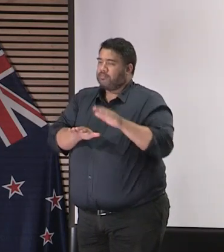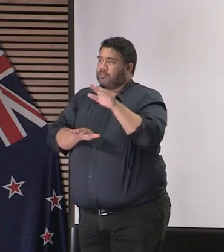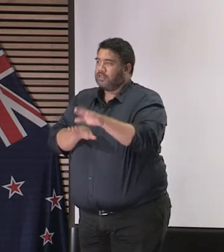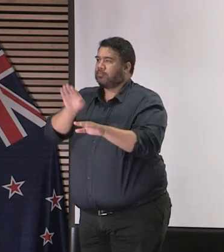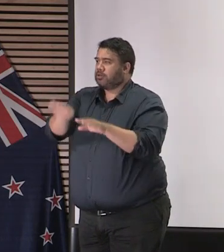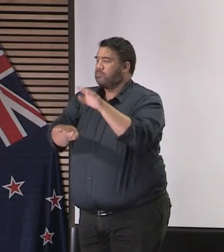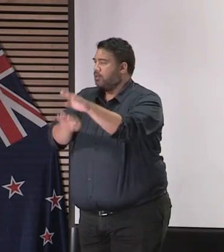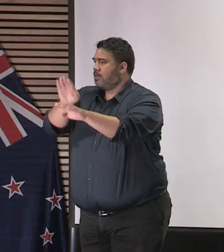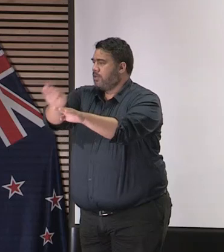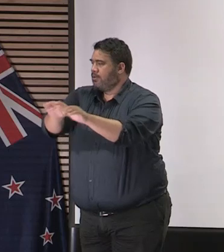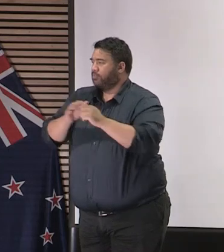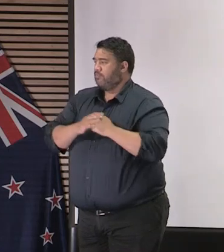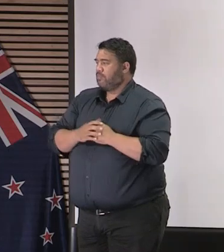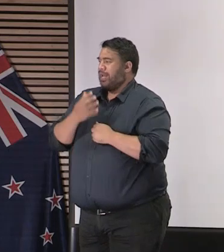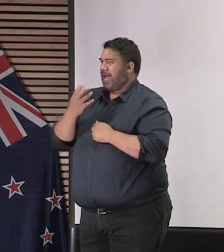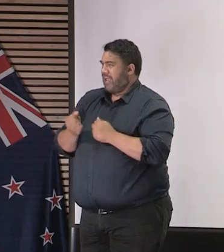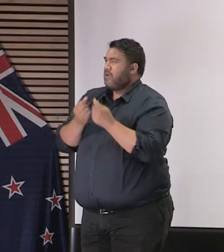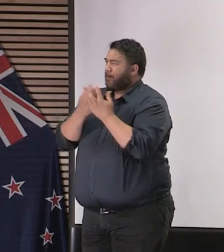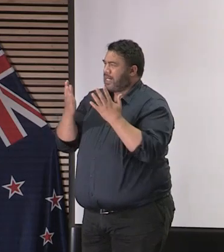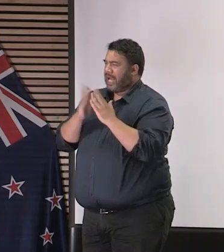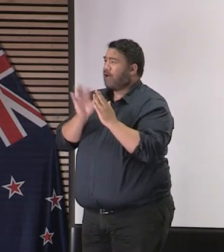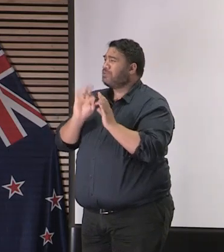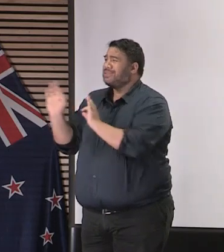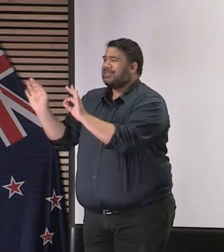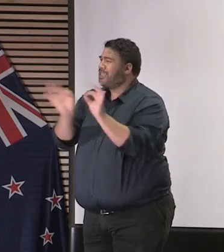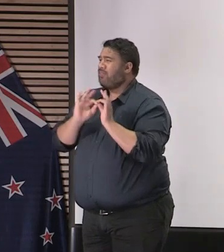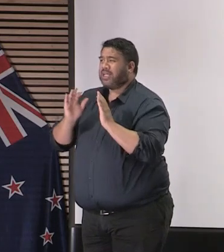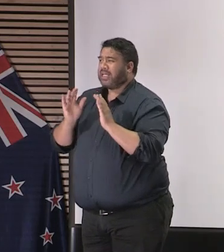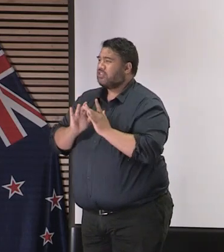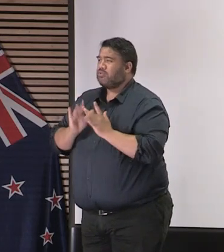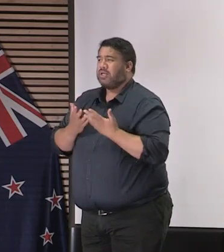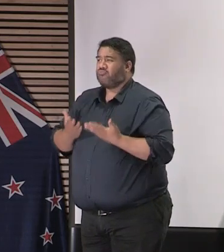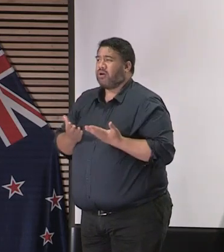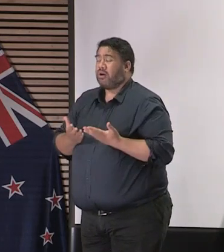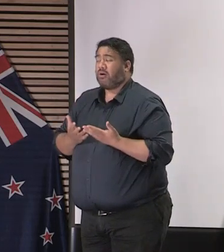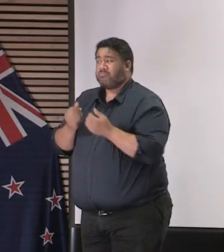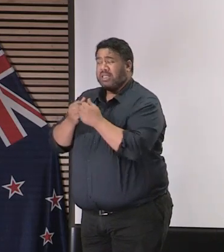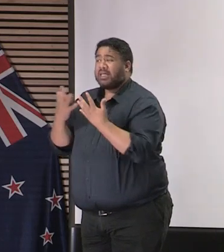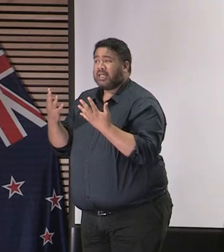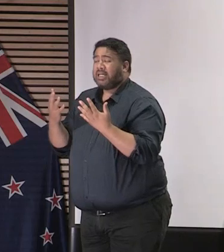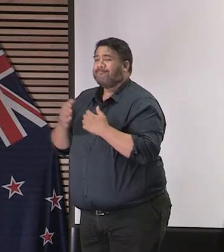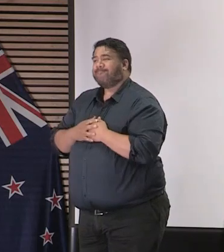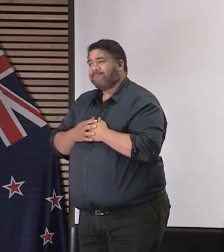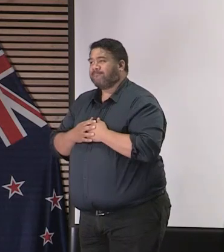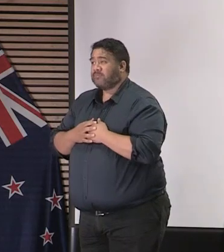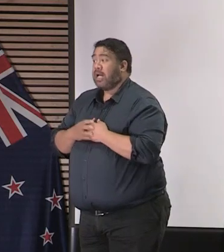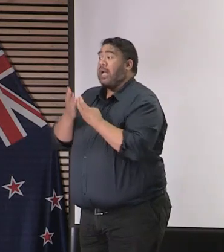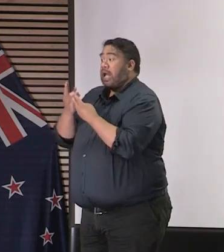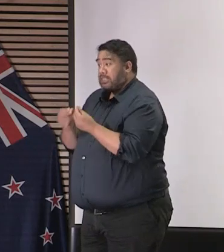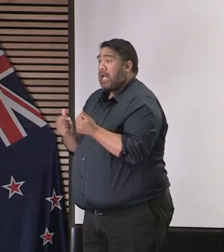waves. There are around 80,000 households in New Zealand with